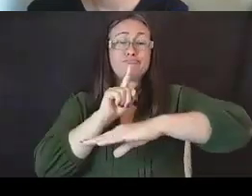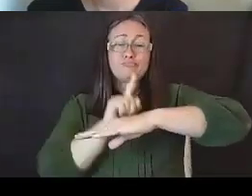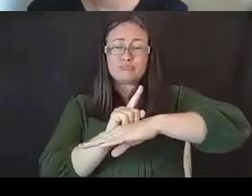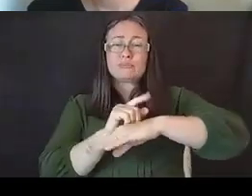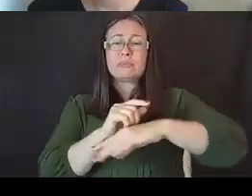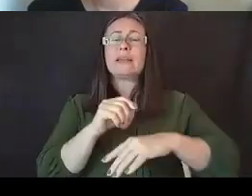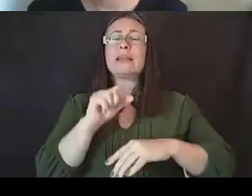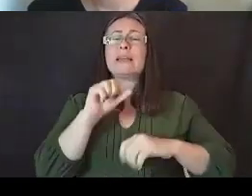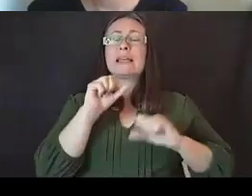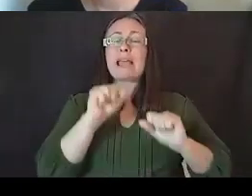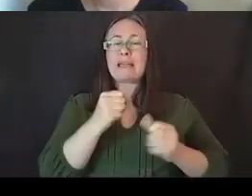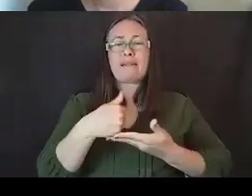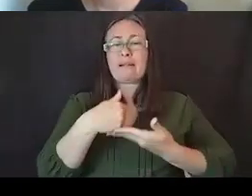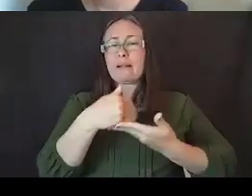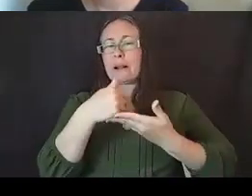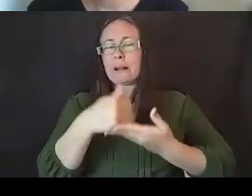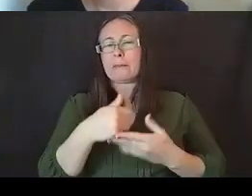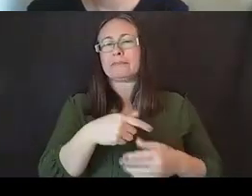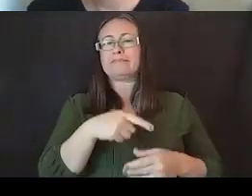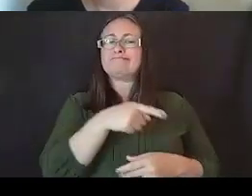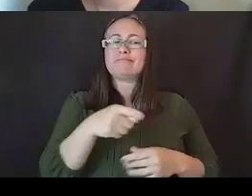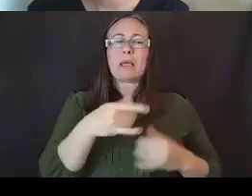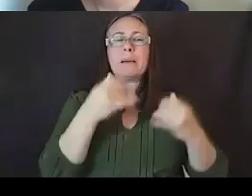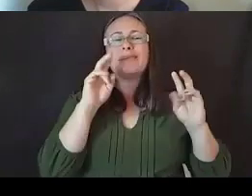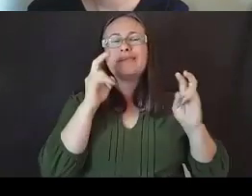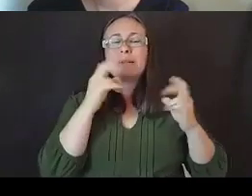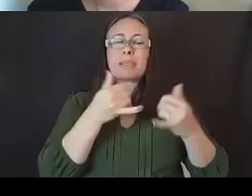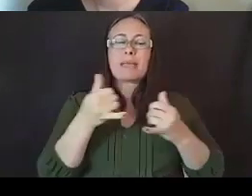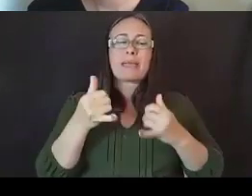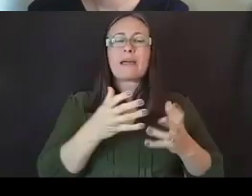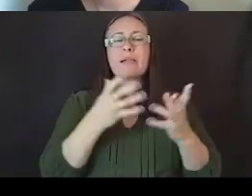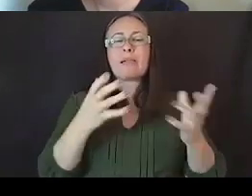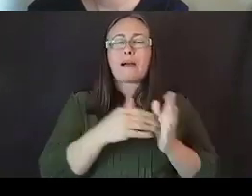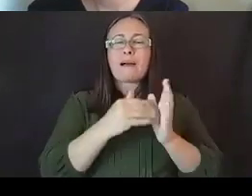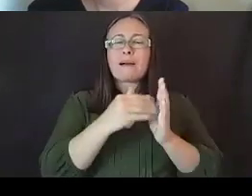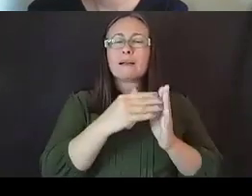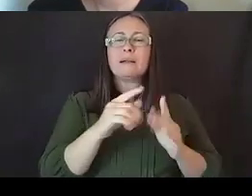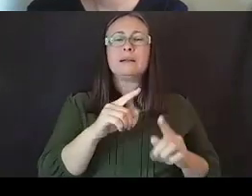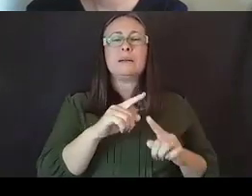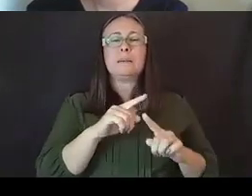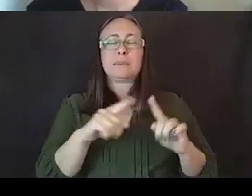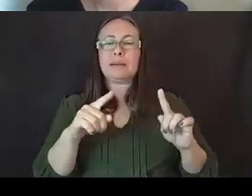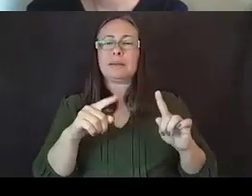it's not the tools that we use oversee our grants, but there are tools that we also appreciate.